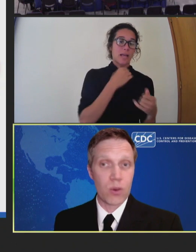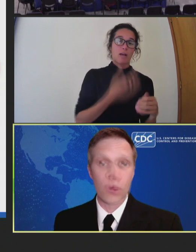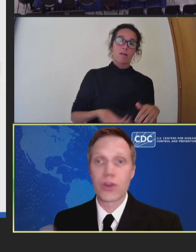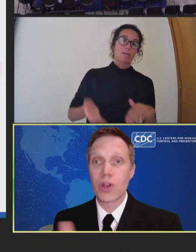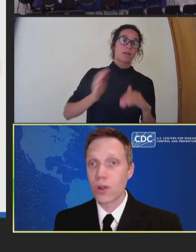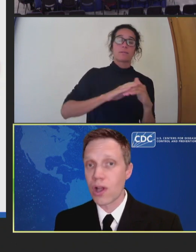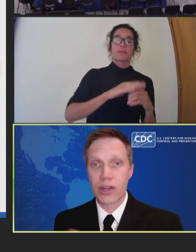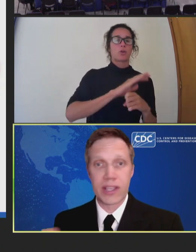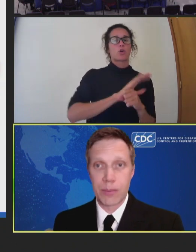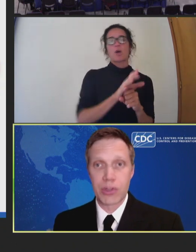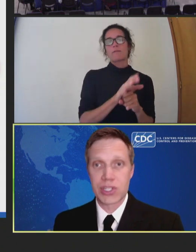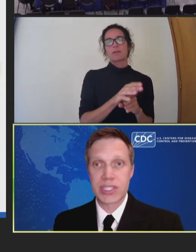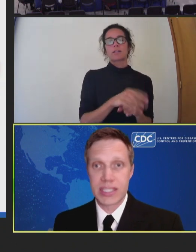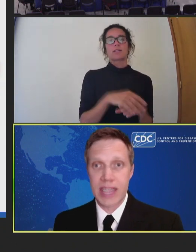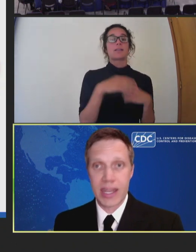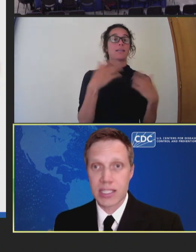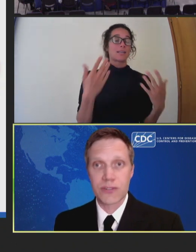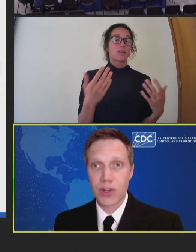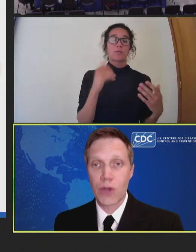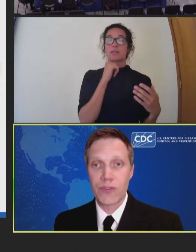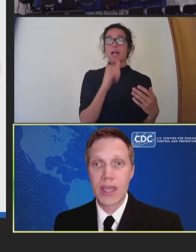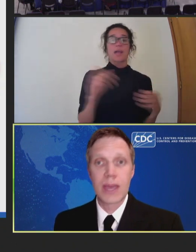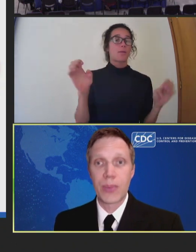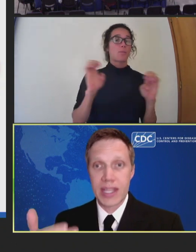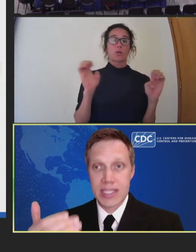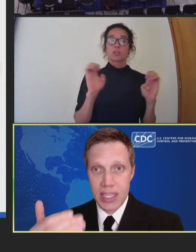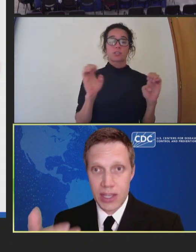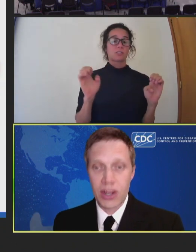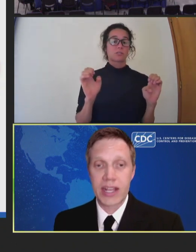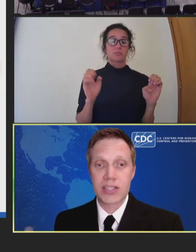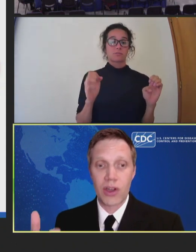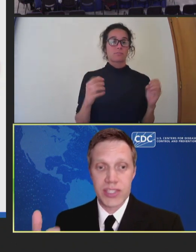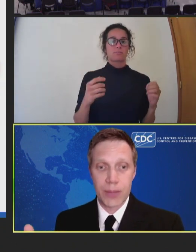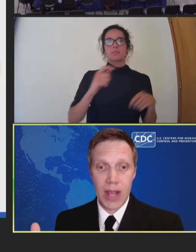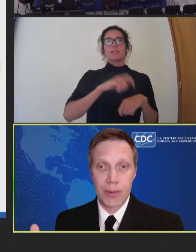we're no longer in the emergency status for COVID, but it's here. And it's causing a problem,